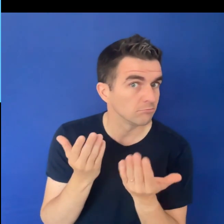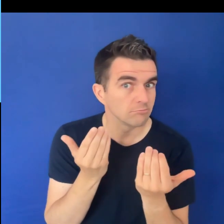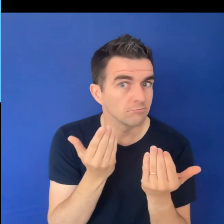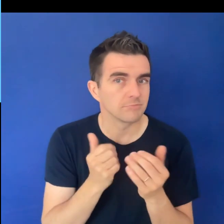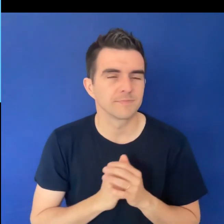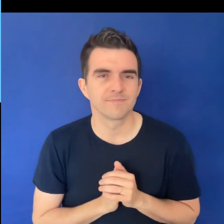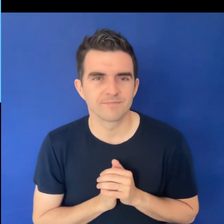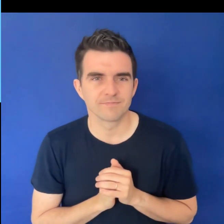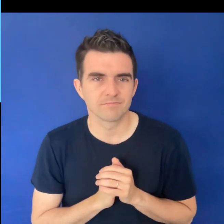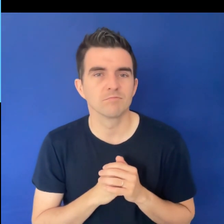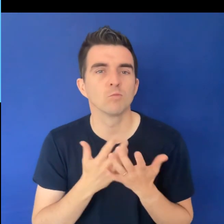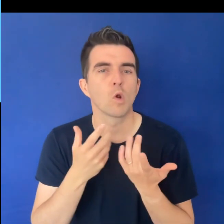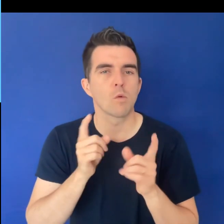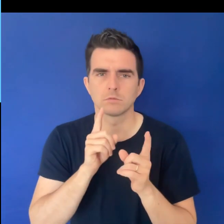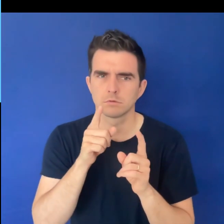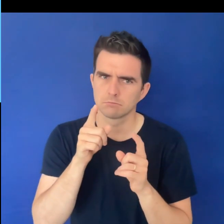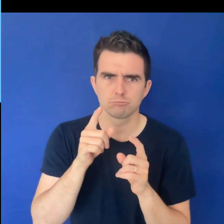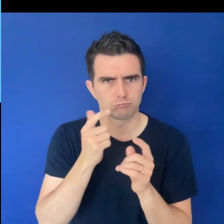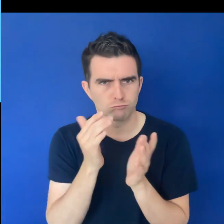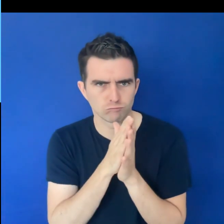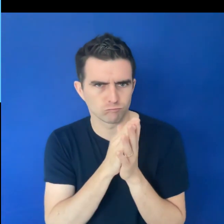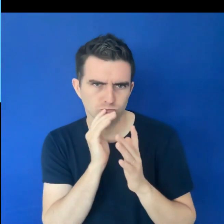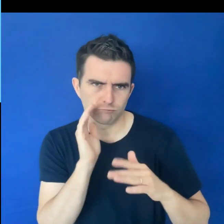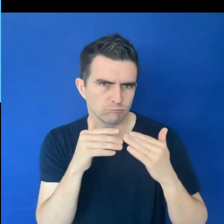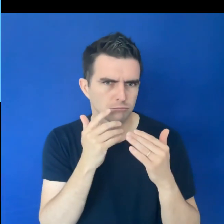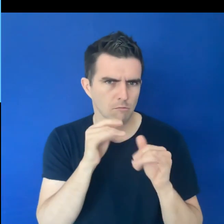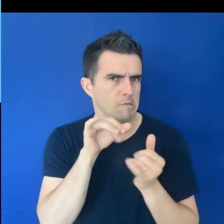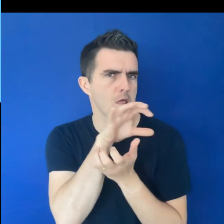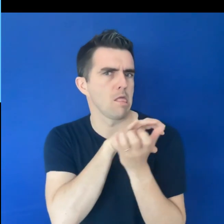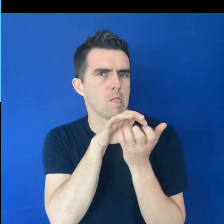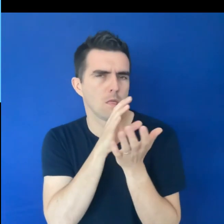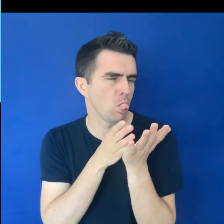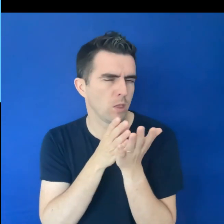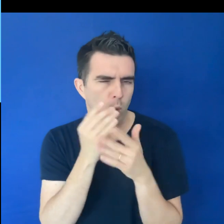and what convinced you that approaching the crawling chaos was a good life decision?]